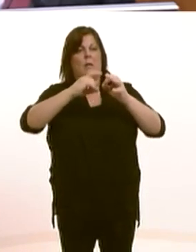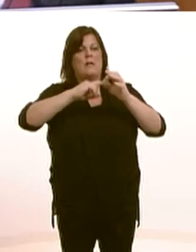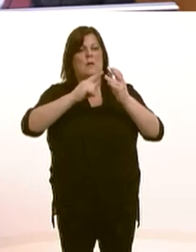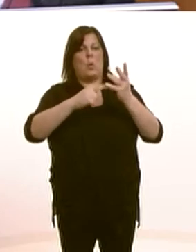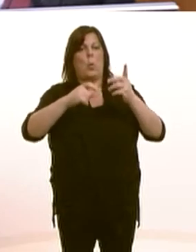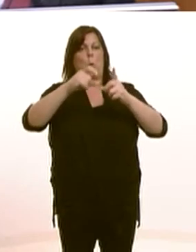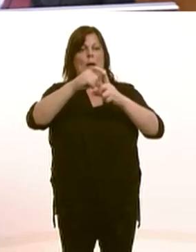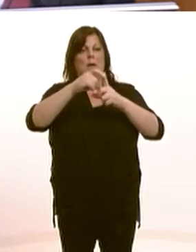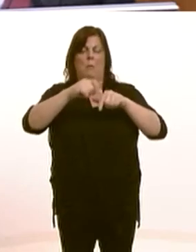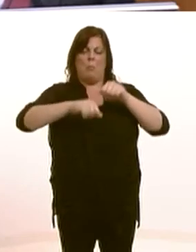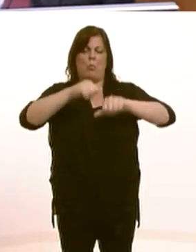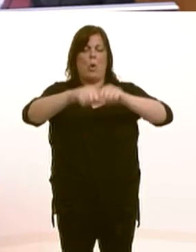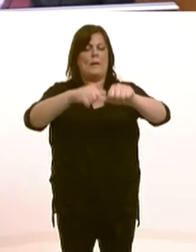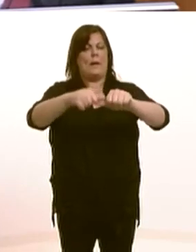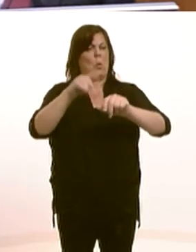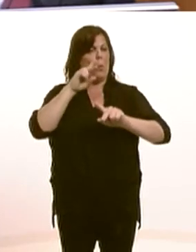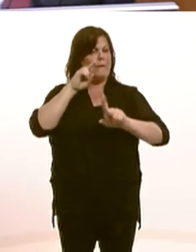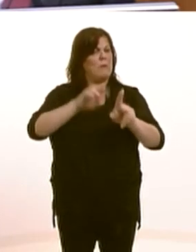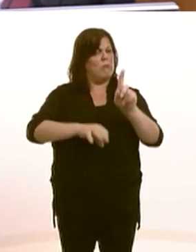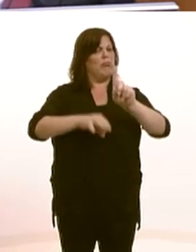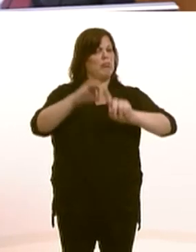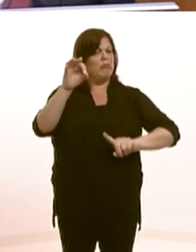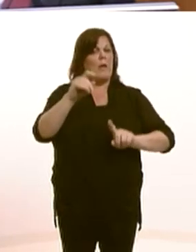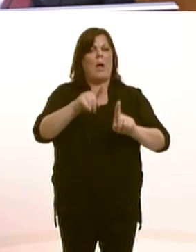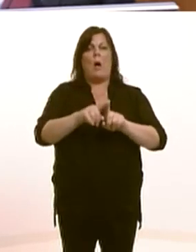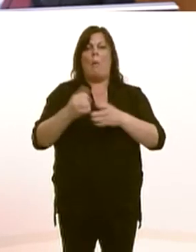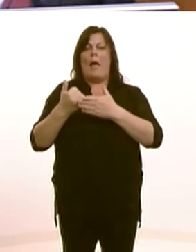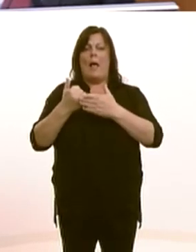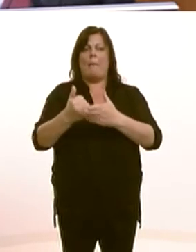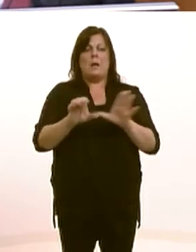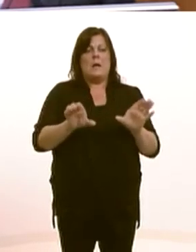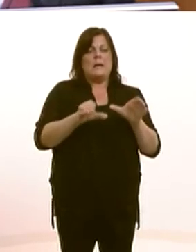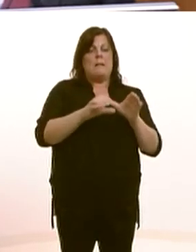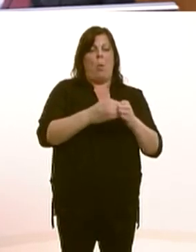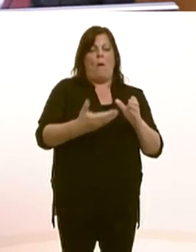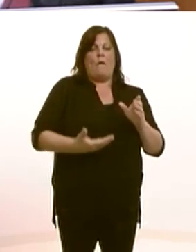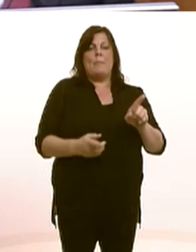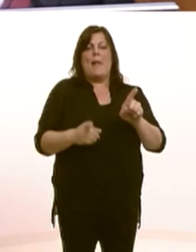We are, of course, committed to helping smaller and third sector firms as well to access the